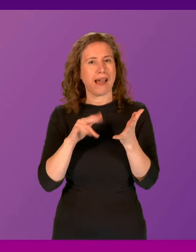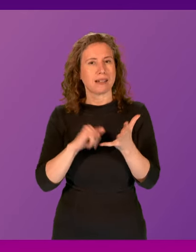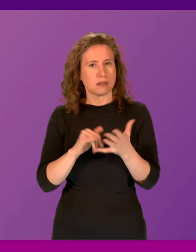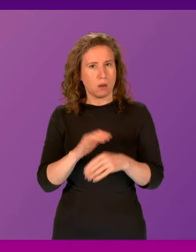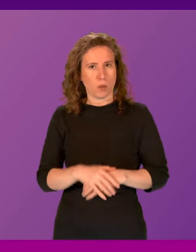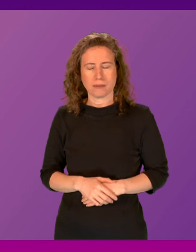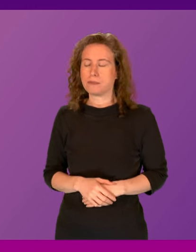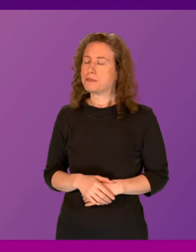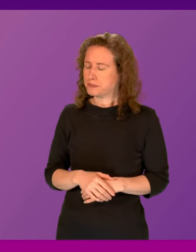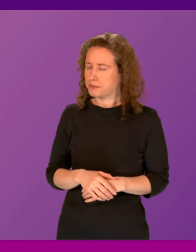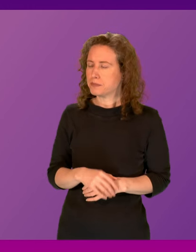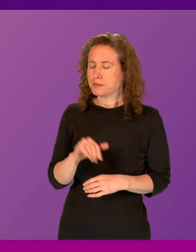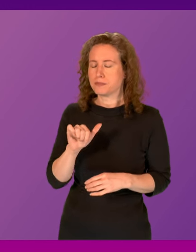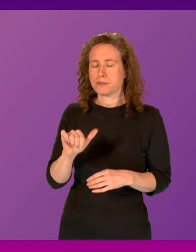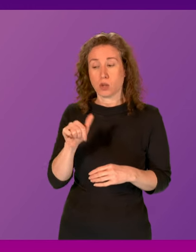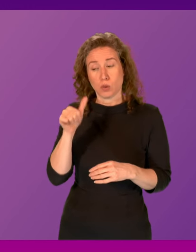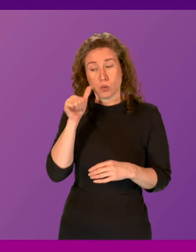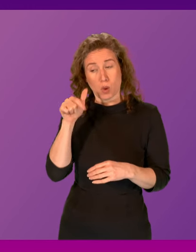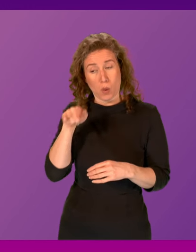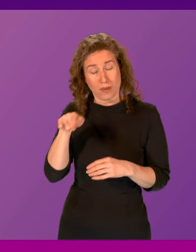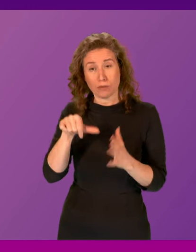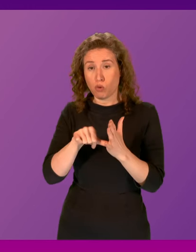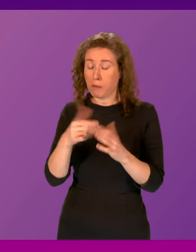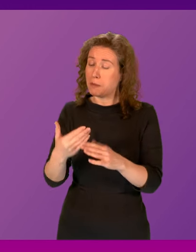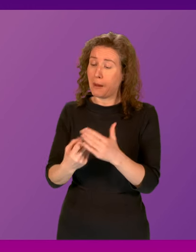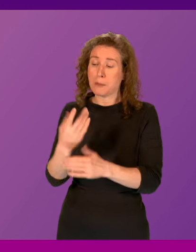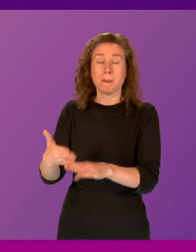The First Minister knows that the problem predates the pandemic and that the report